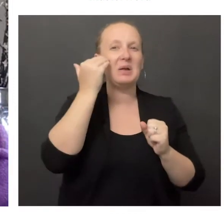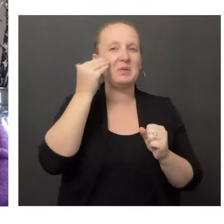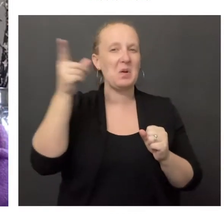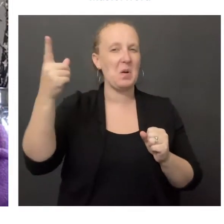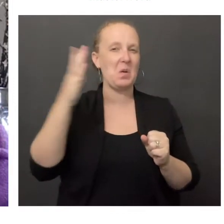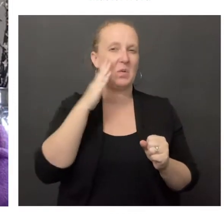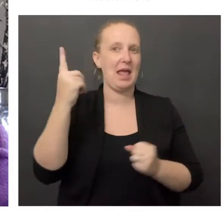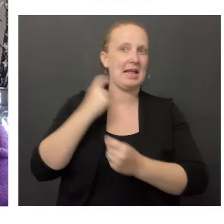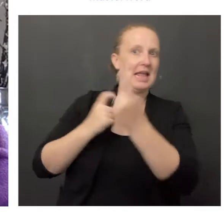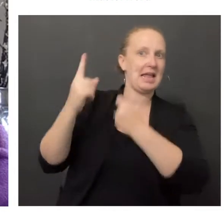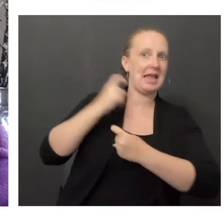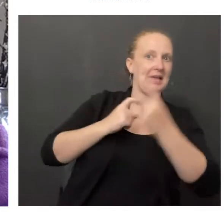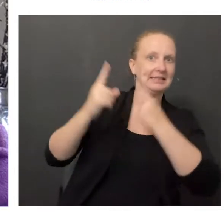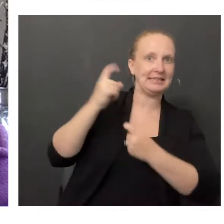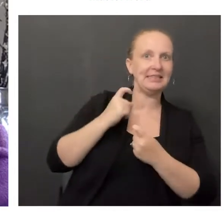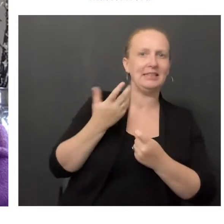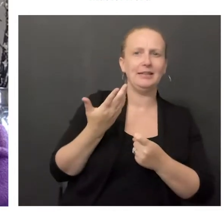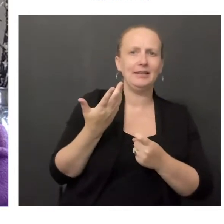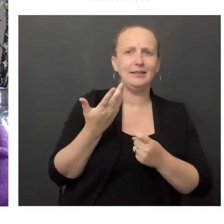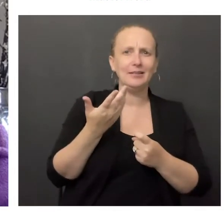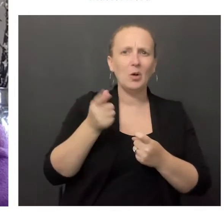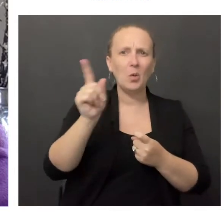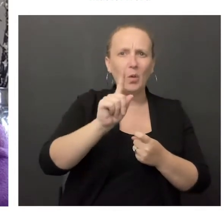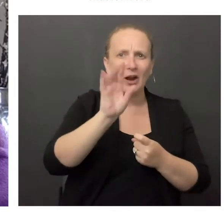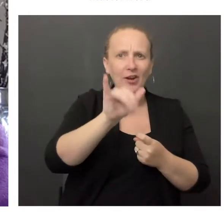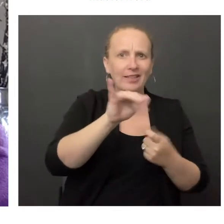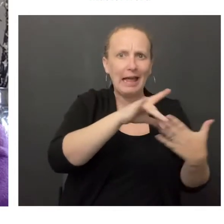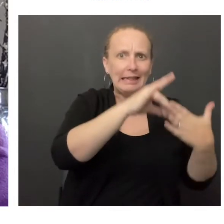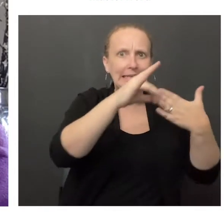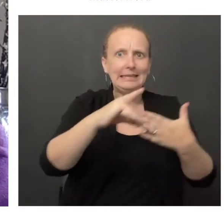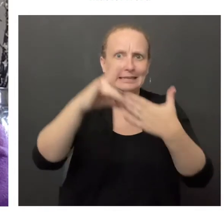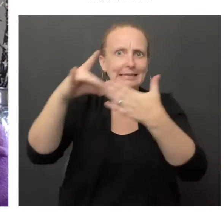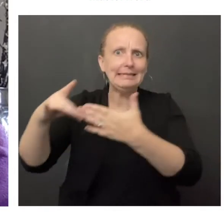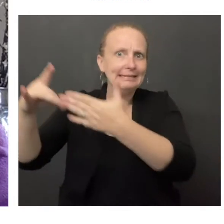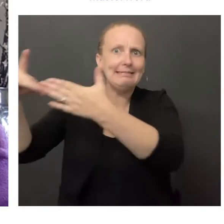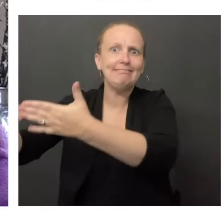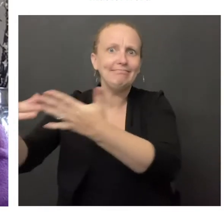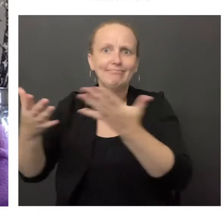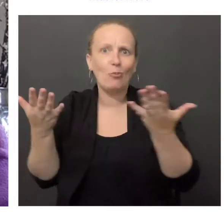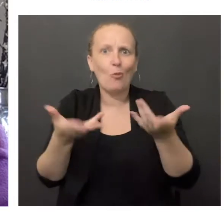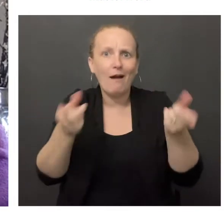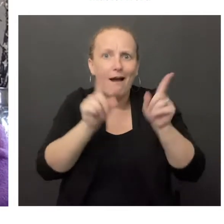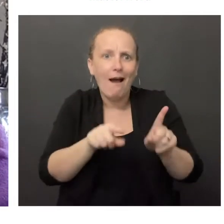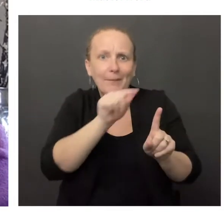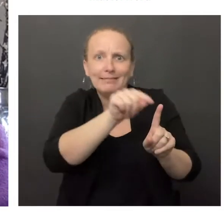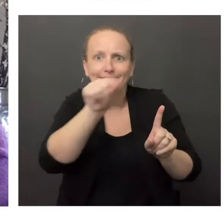more questions about where did this take you, where you know, what was, what was the